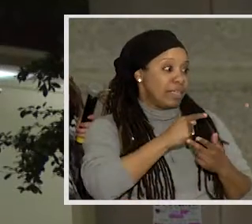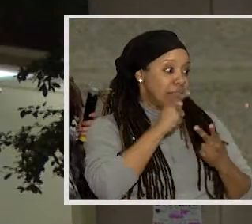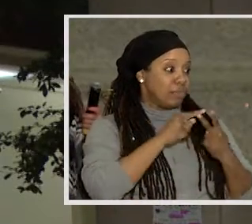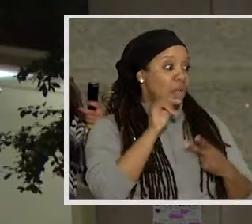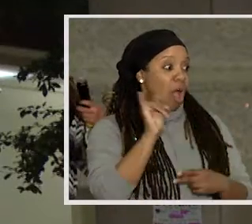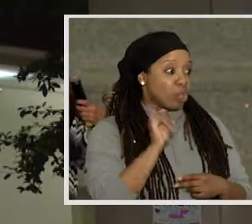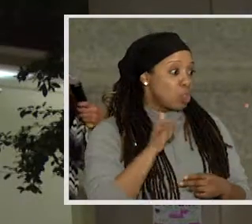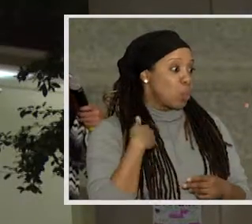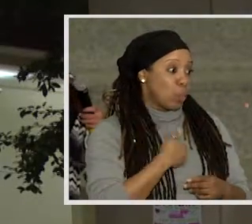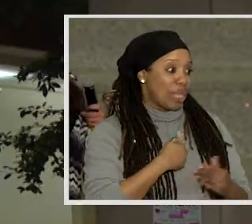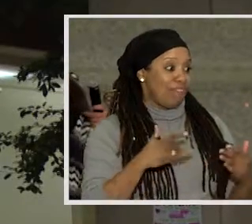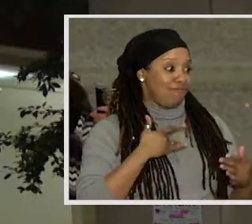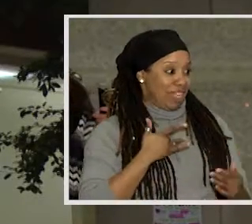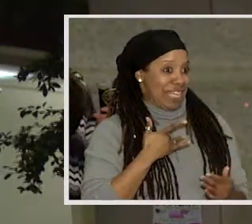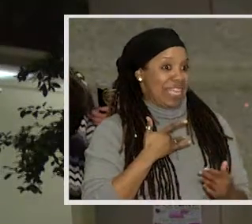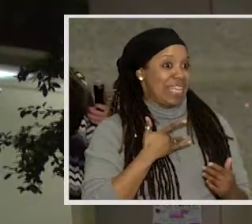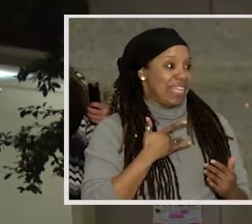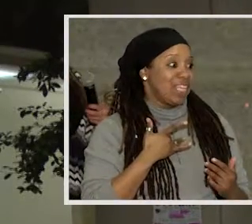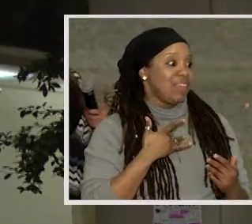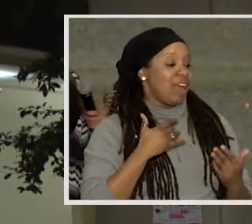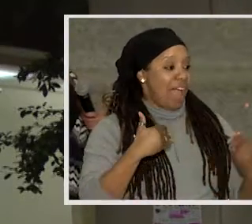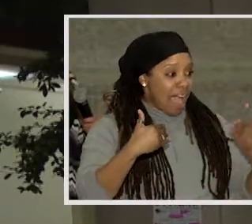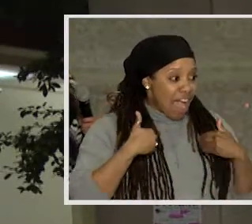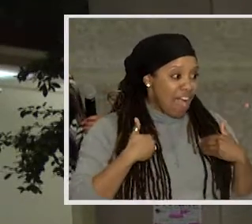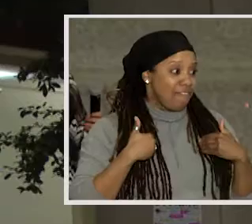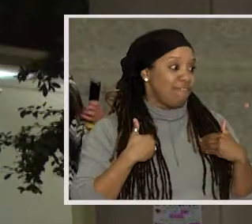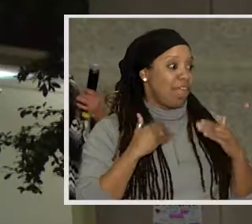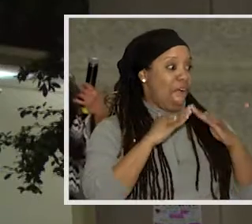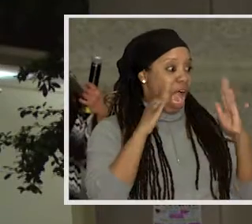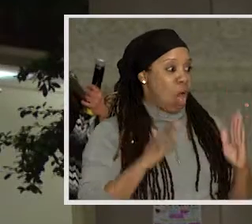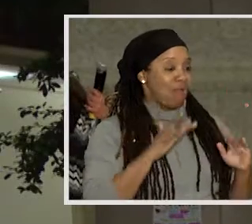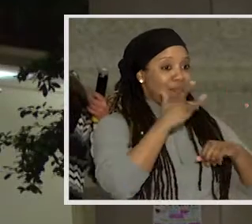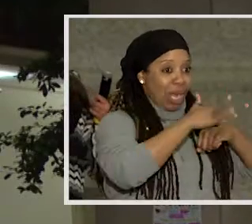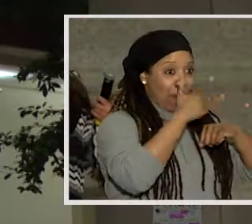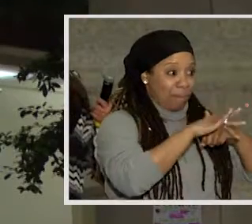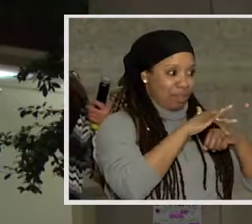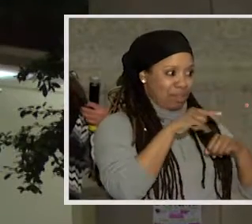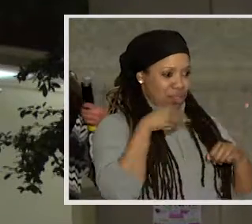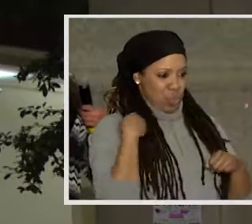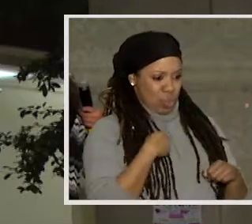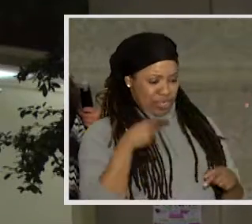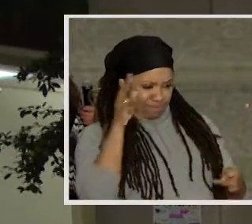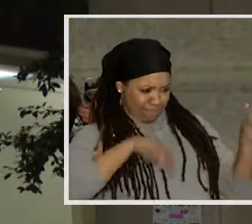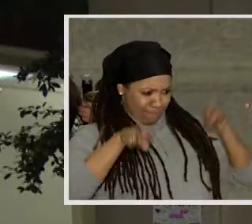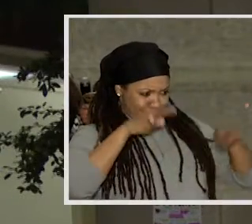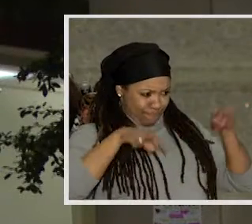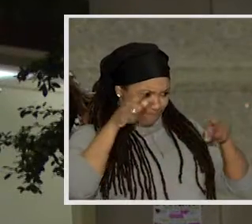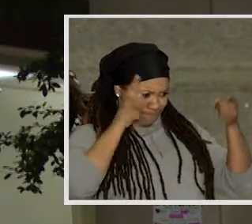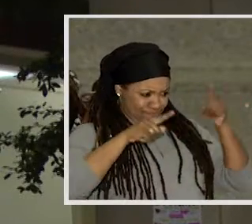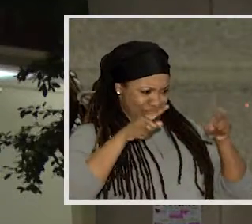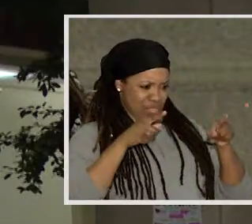YOU ARE GOING TO HELP REDUCE COSTS ELSEWHERE AND FOR THAT